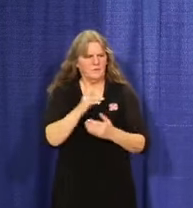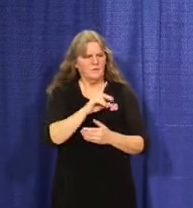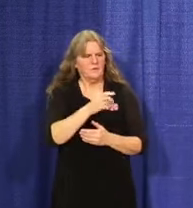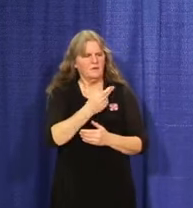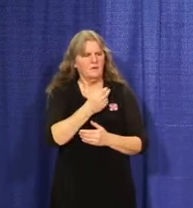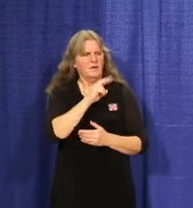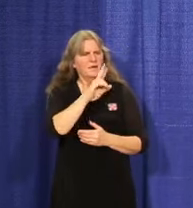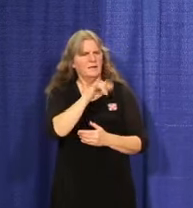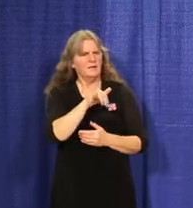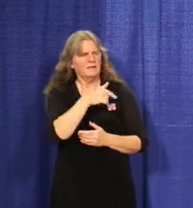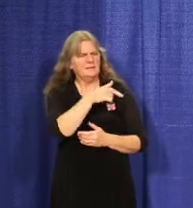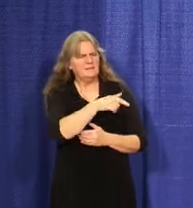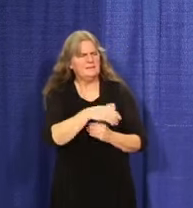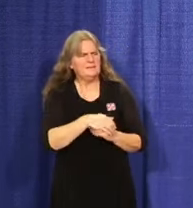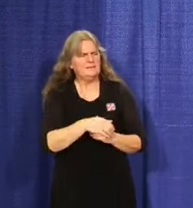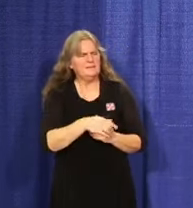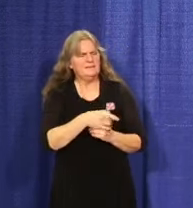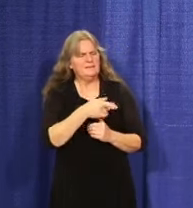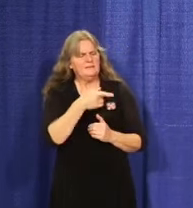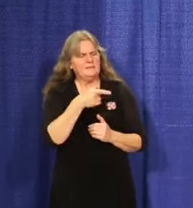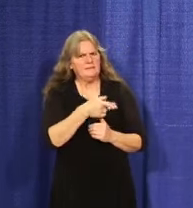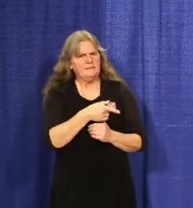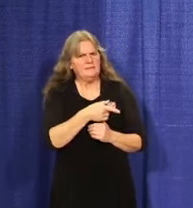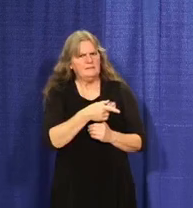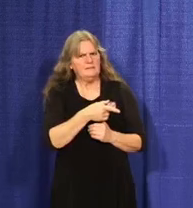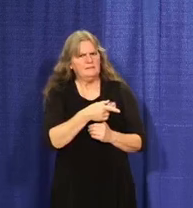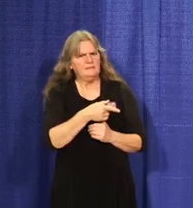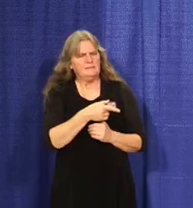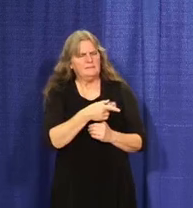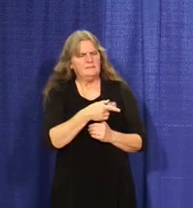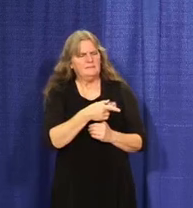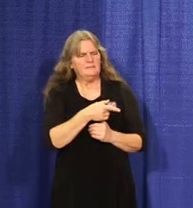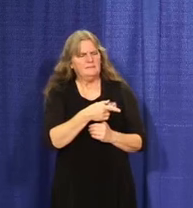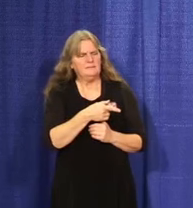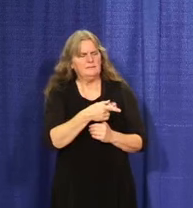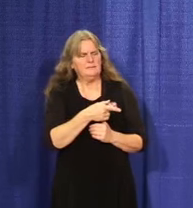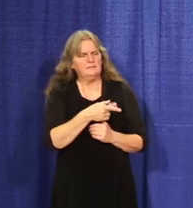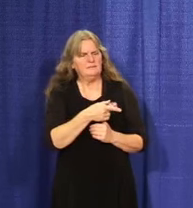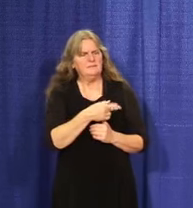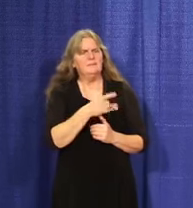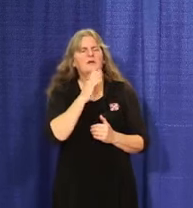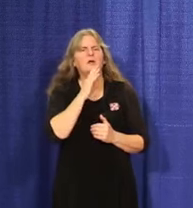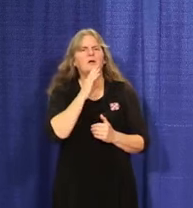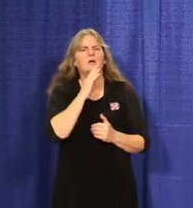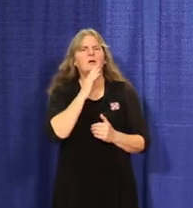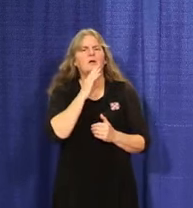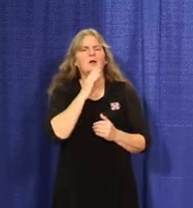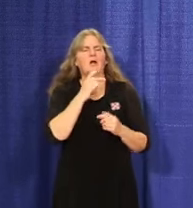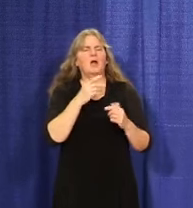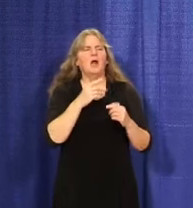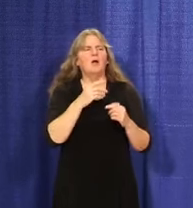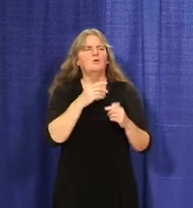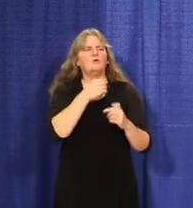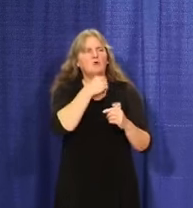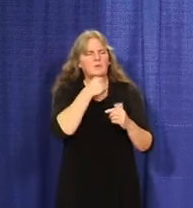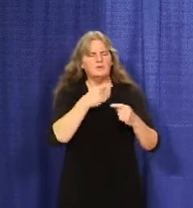are the conversations in regards to opening the border to Alberta or any other jurisdiction in